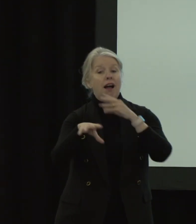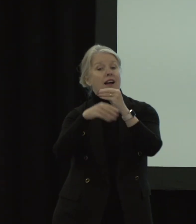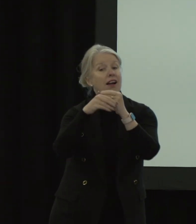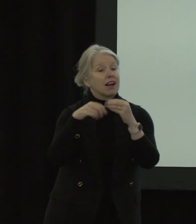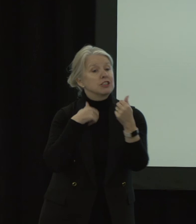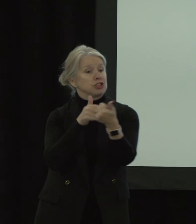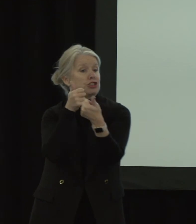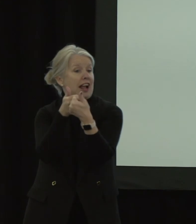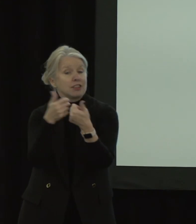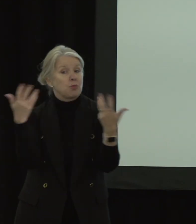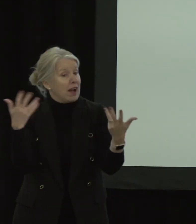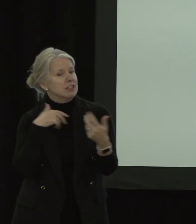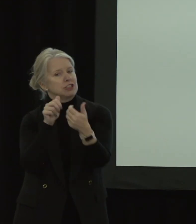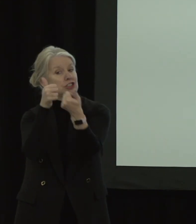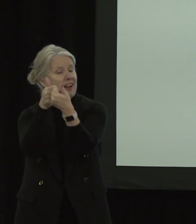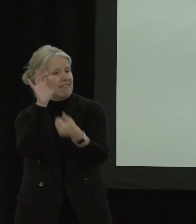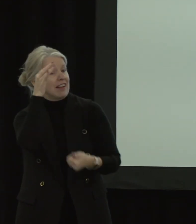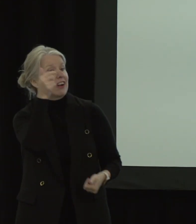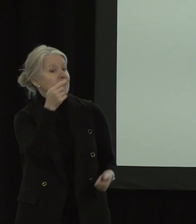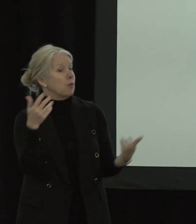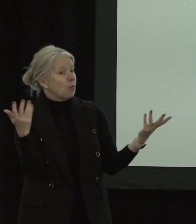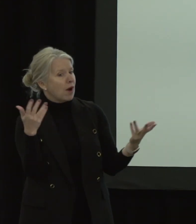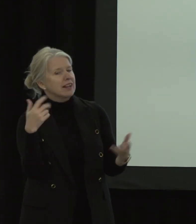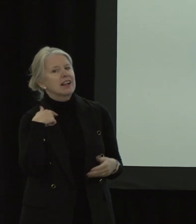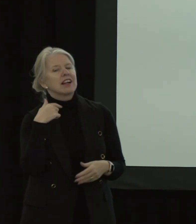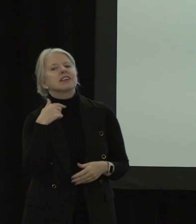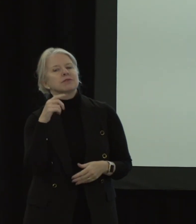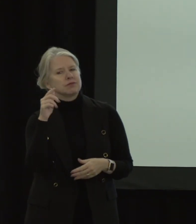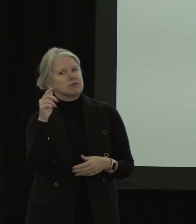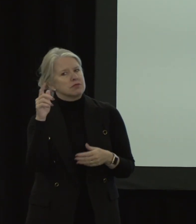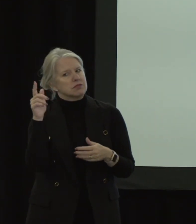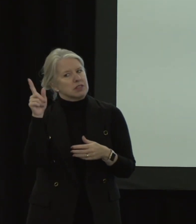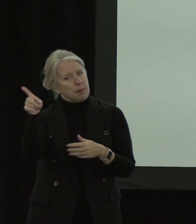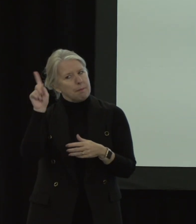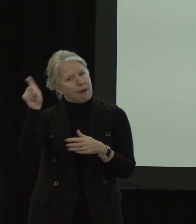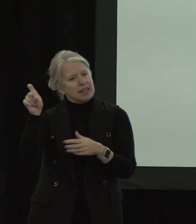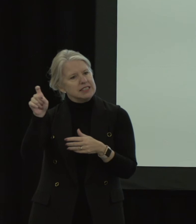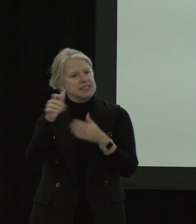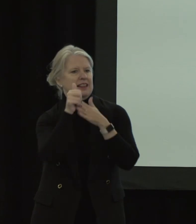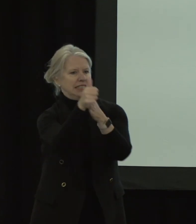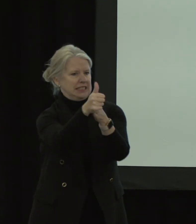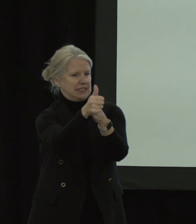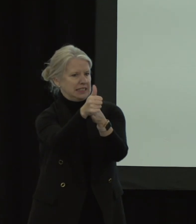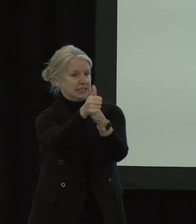Government to do this. They need to show the way. Their 5,000 jobs are a good